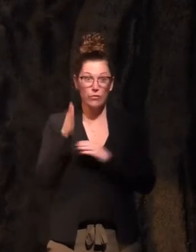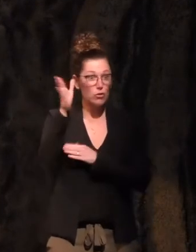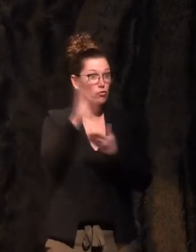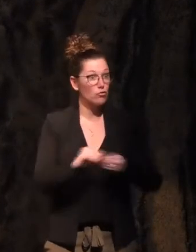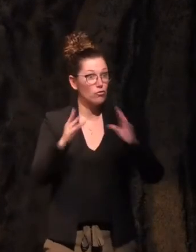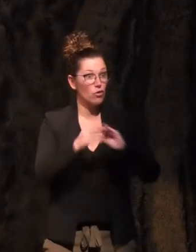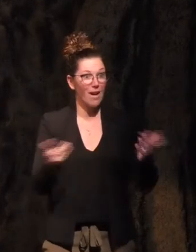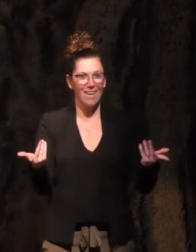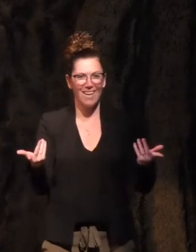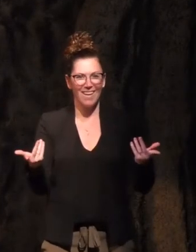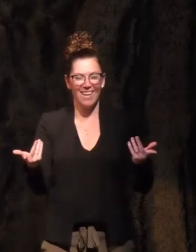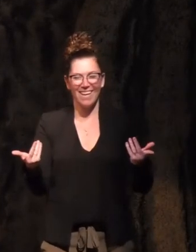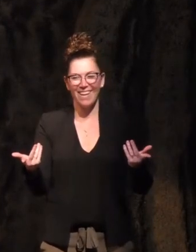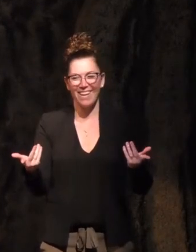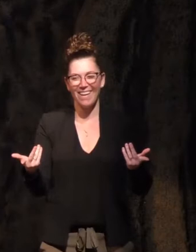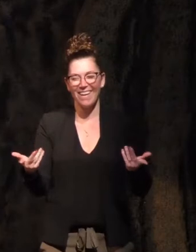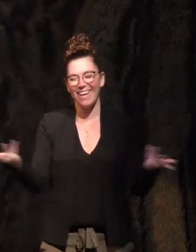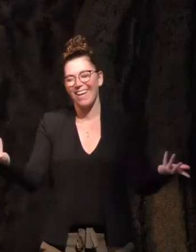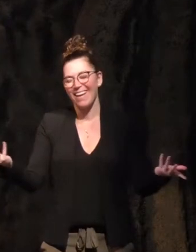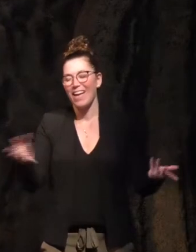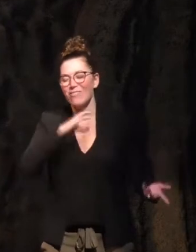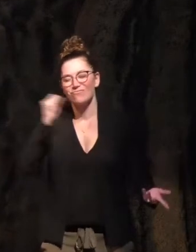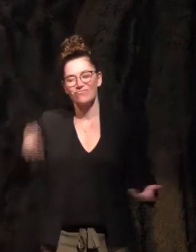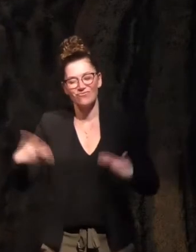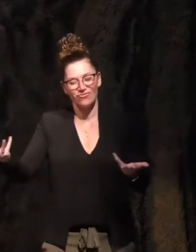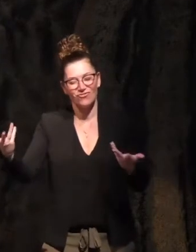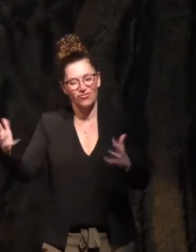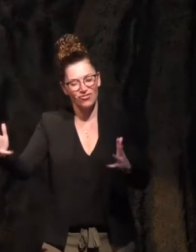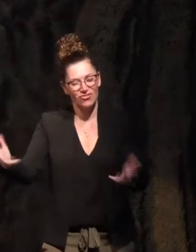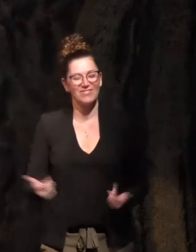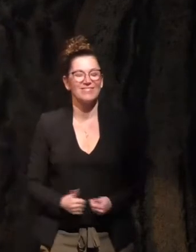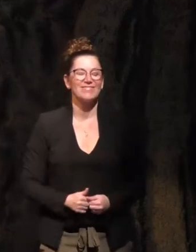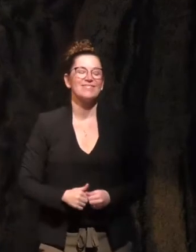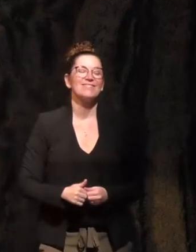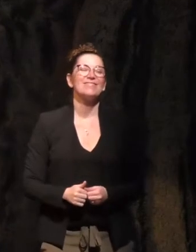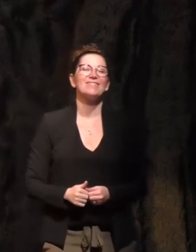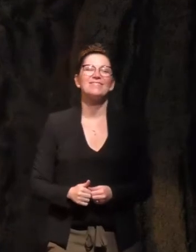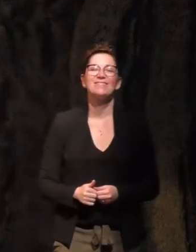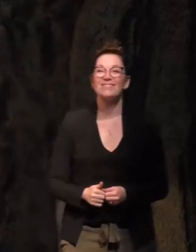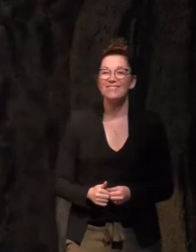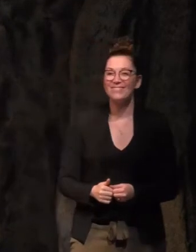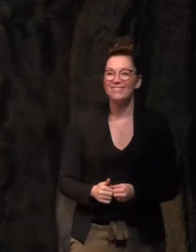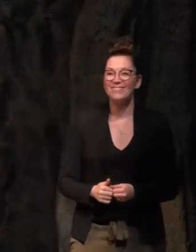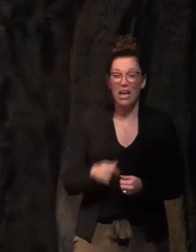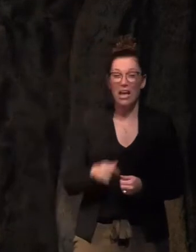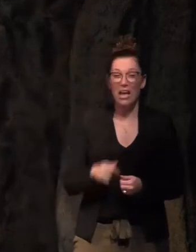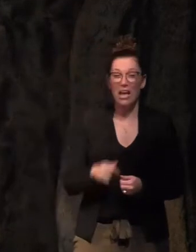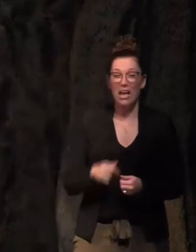And so as folks have already been told numerous times, this year's theme